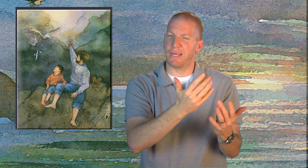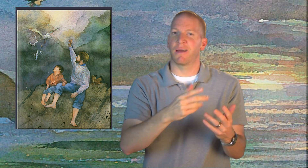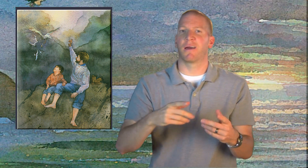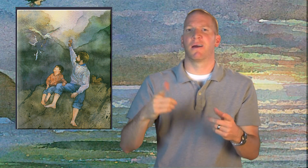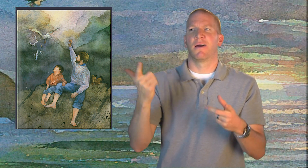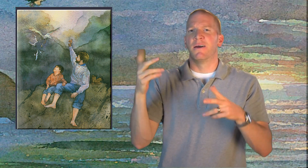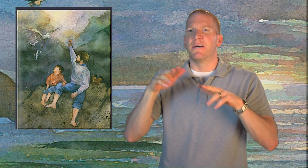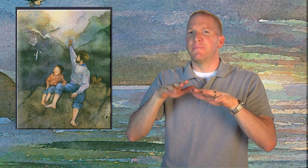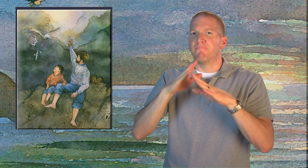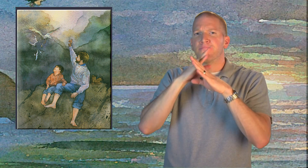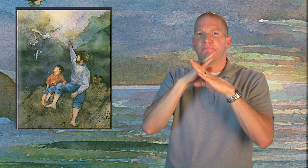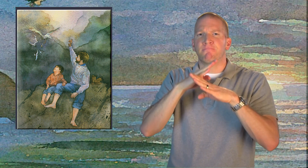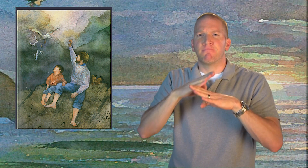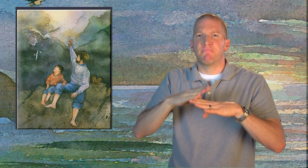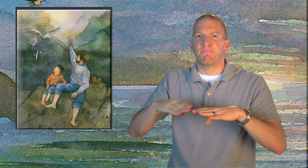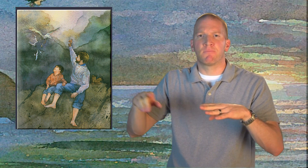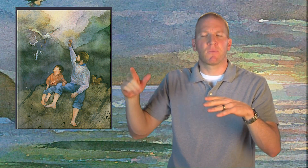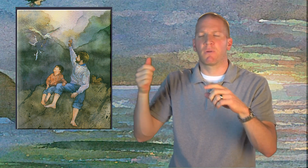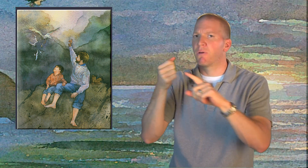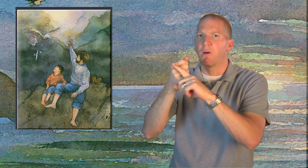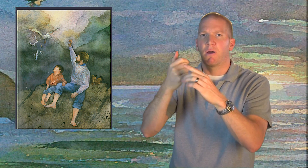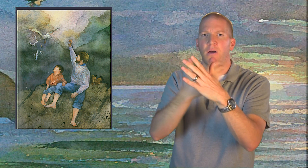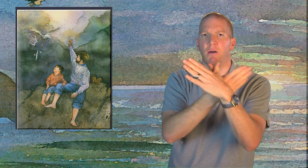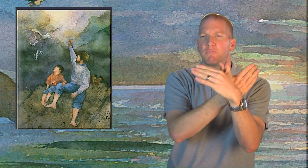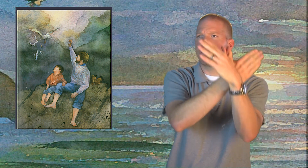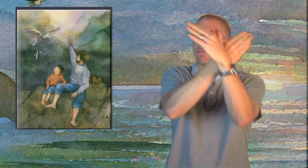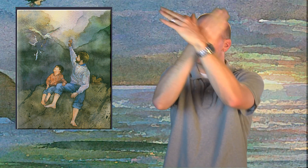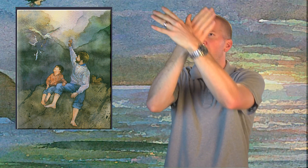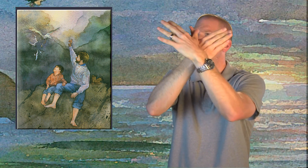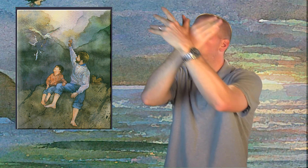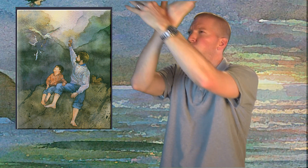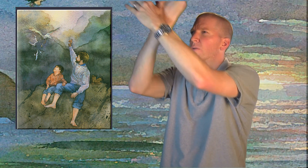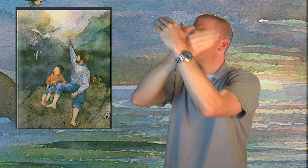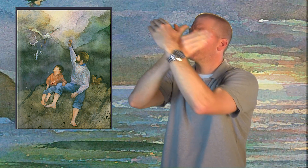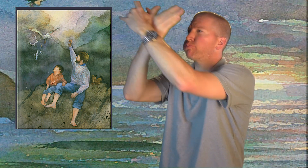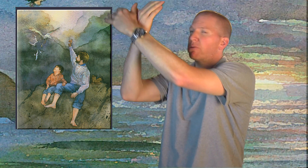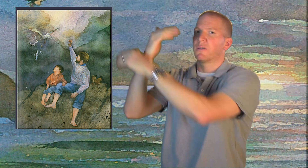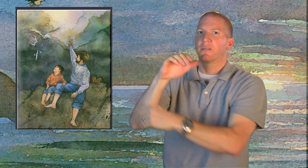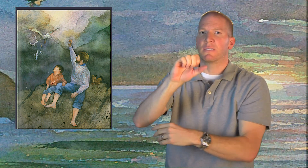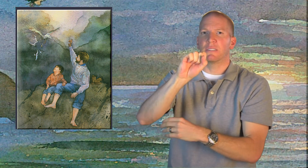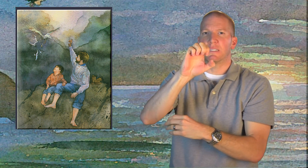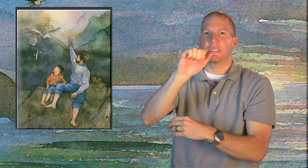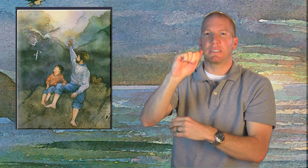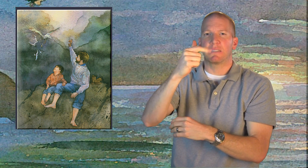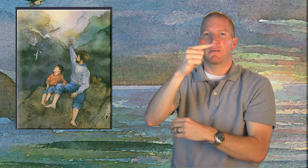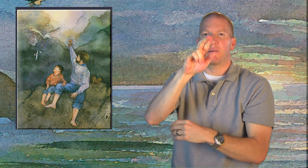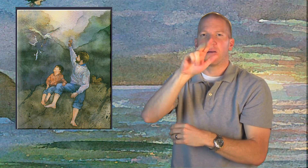Look right there." Dad pointed way out, over the water.